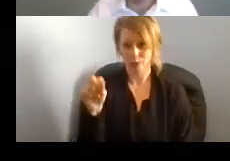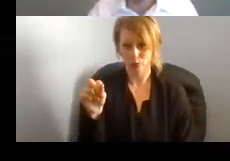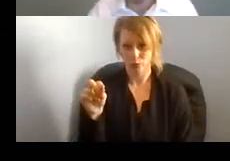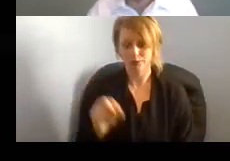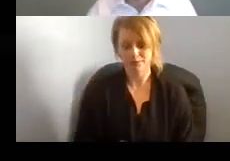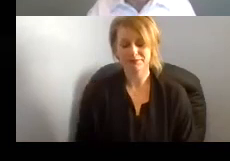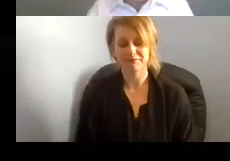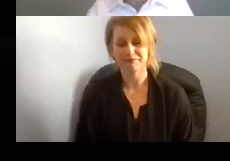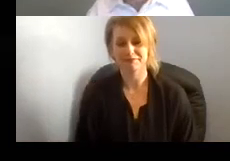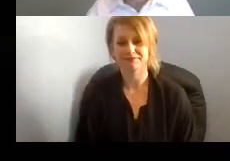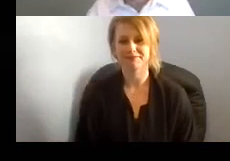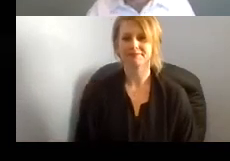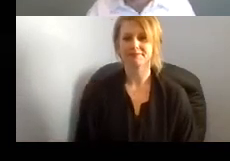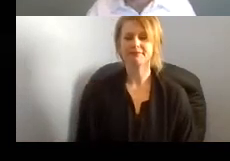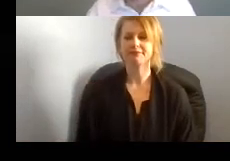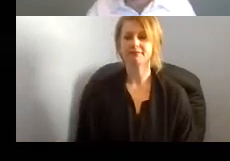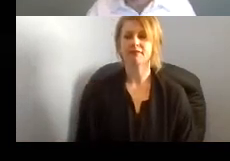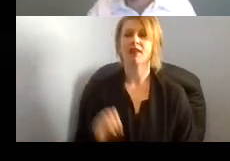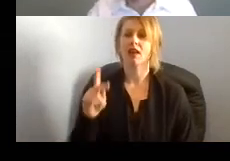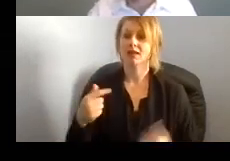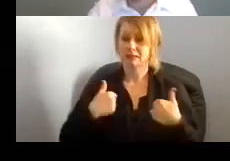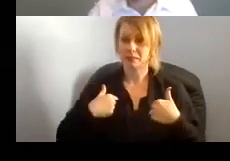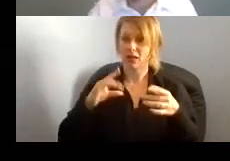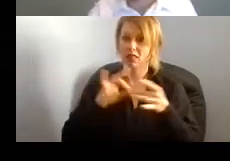Now, I’ve spent all this time talking about general considerations about